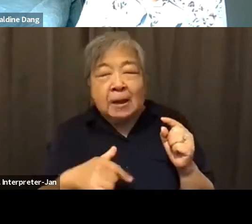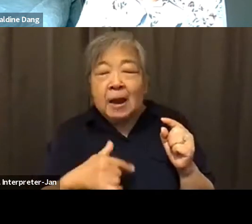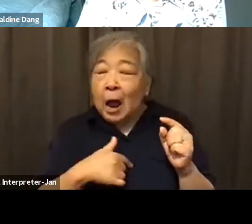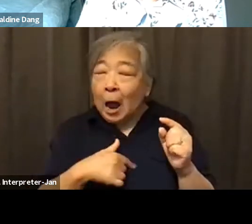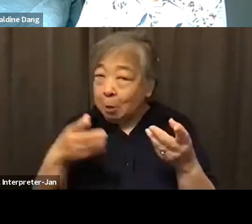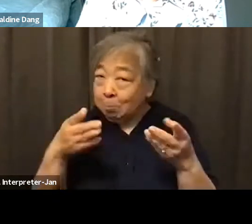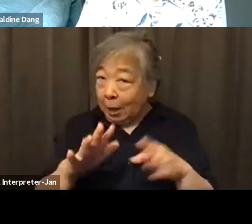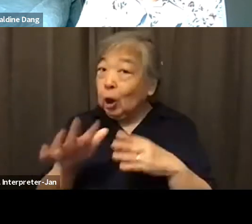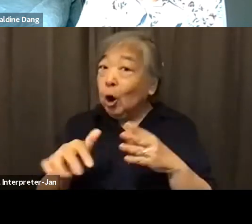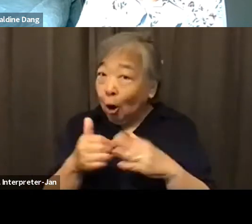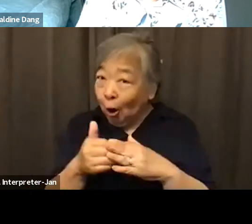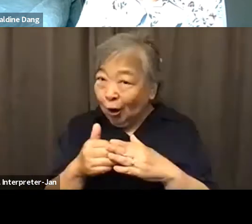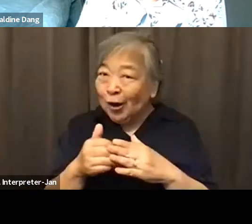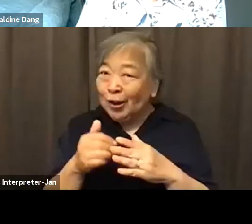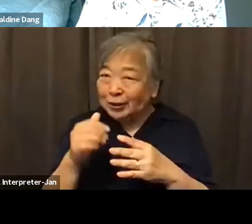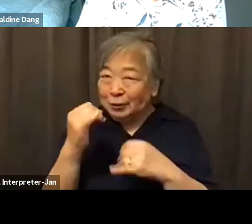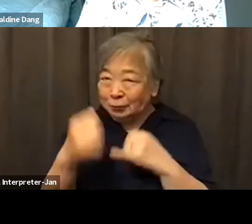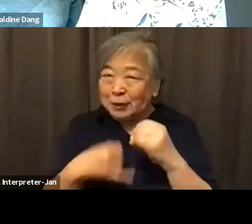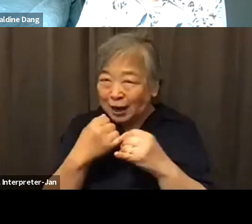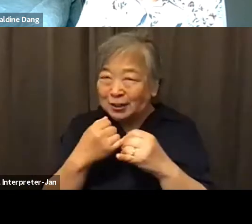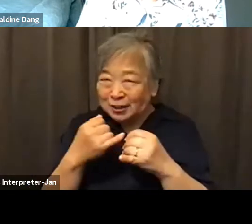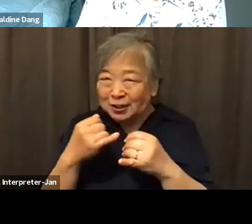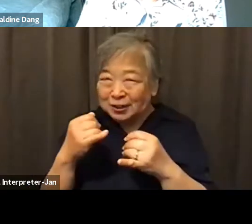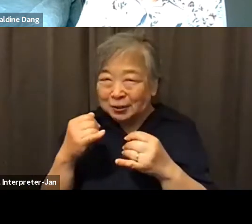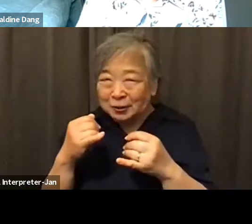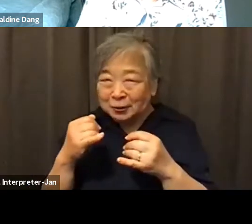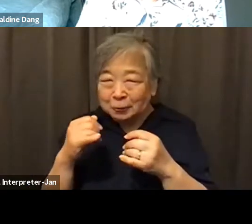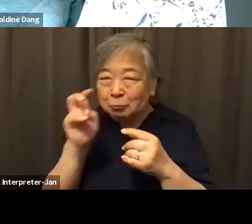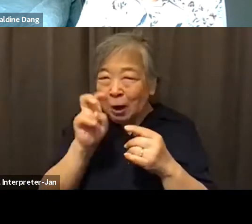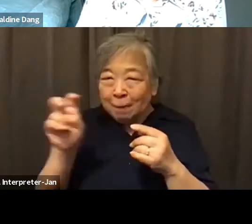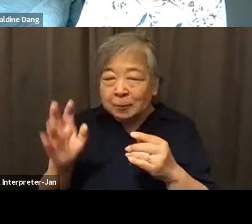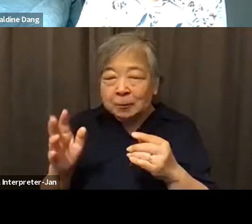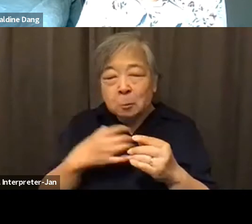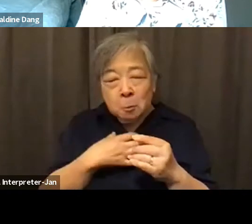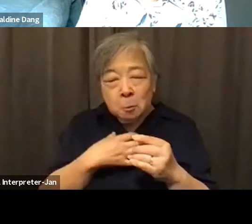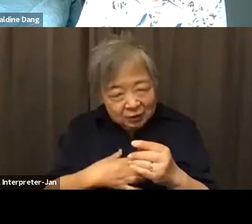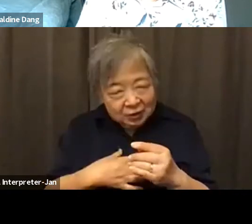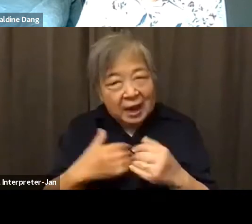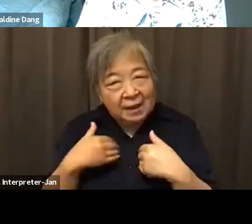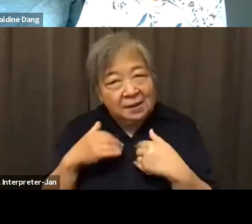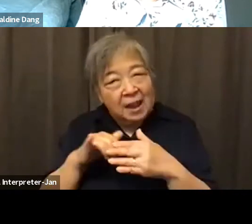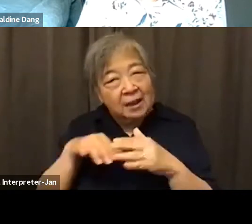they had, you know, when they're just arriving in a new community.